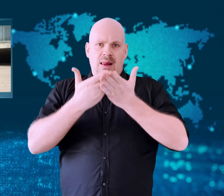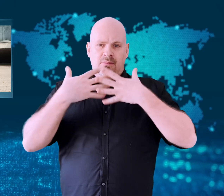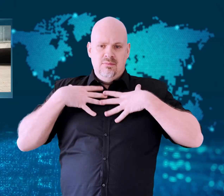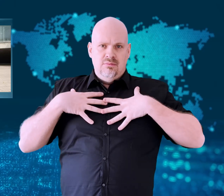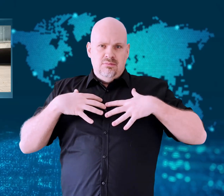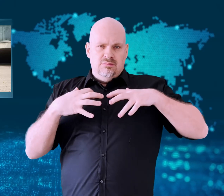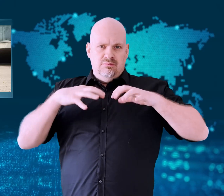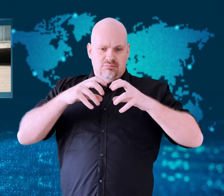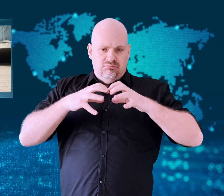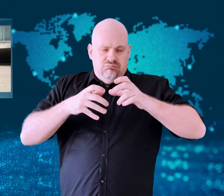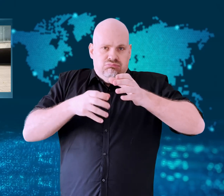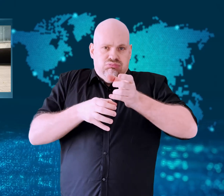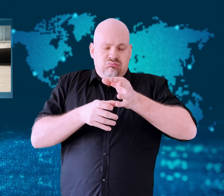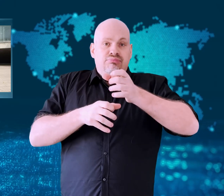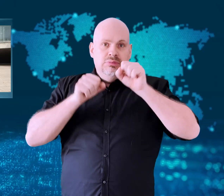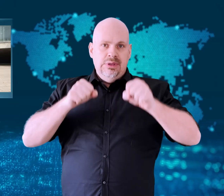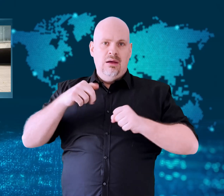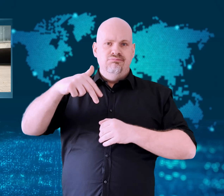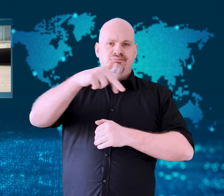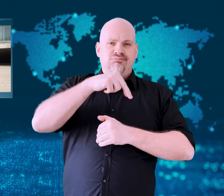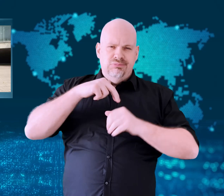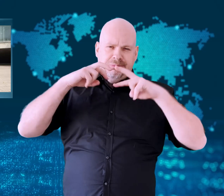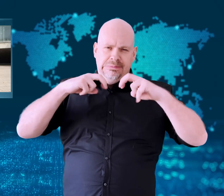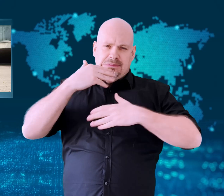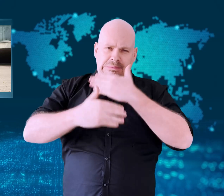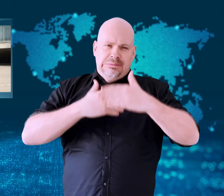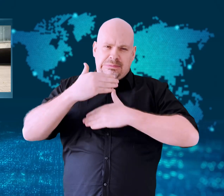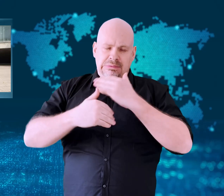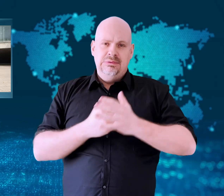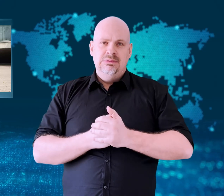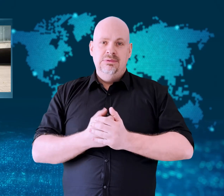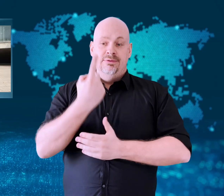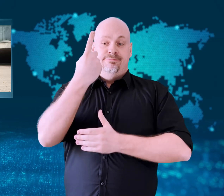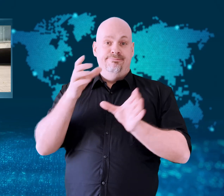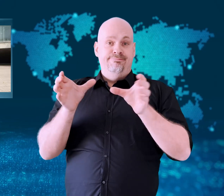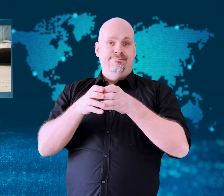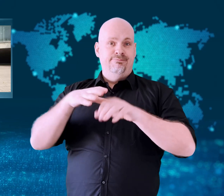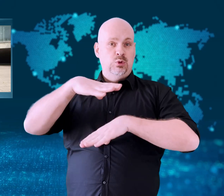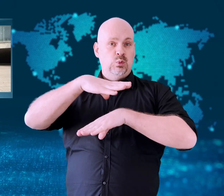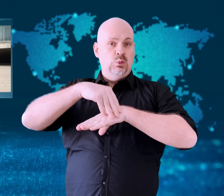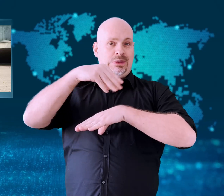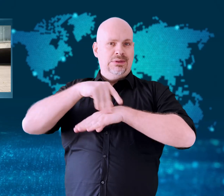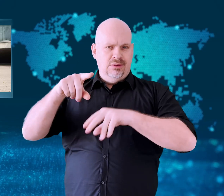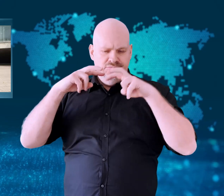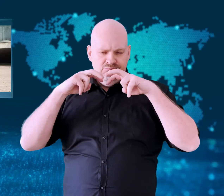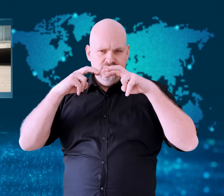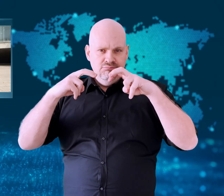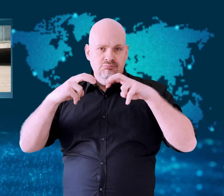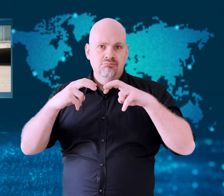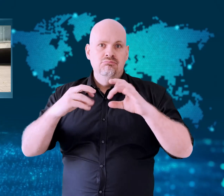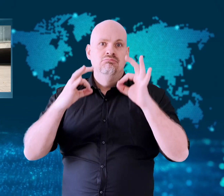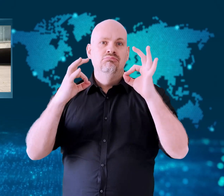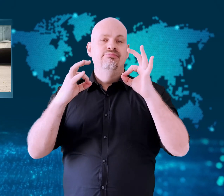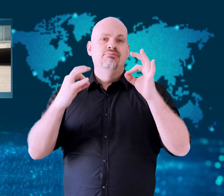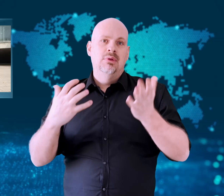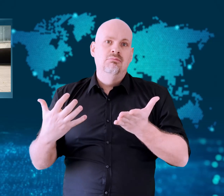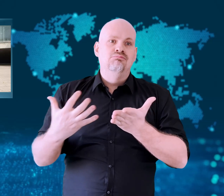patients walk within minutes of receiving their new device.